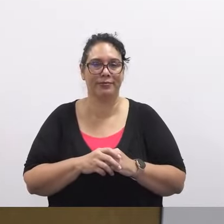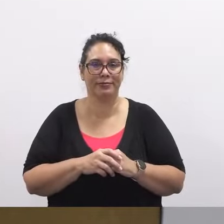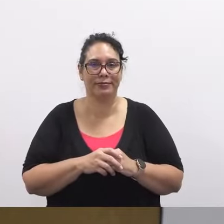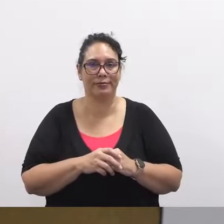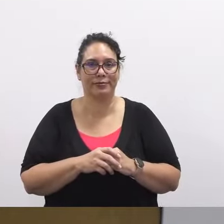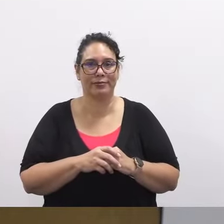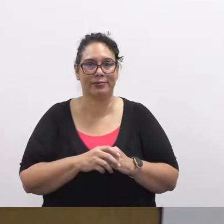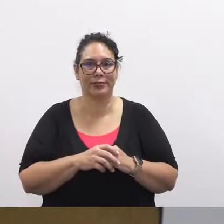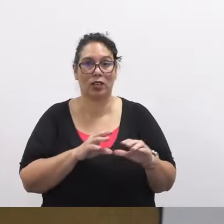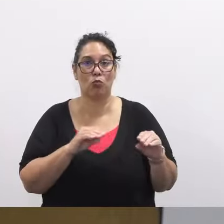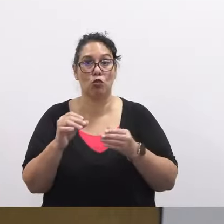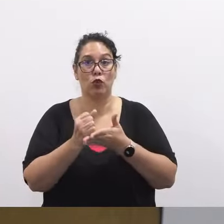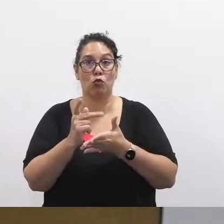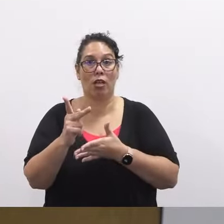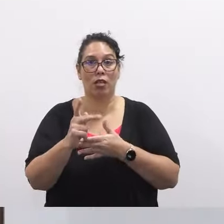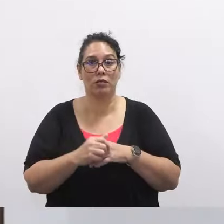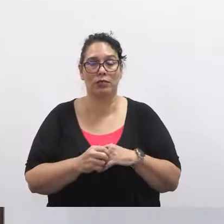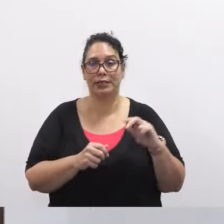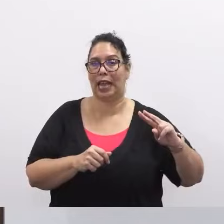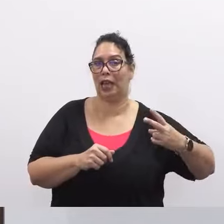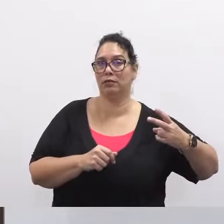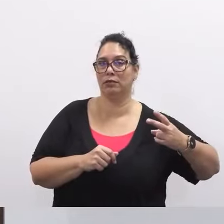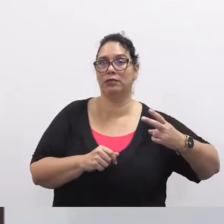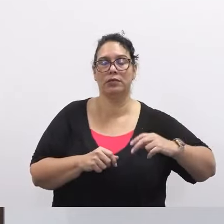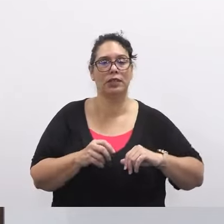Move approval. Second. Any discussion?